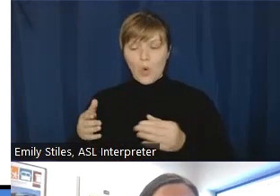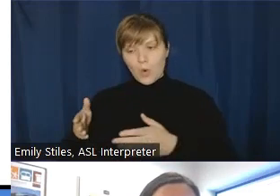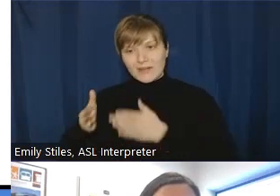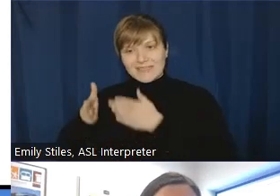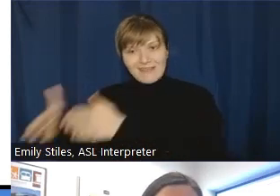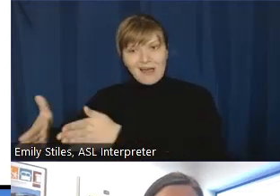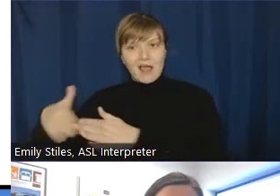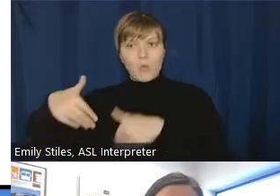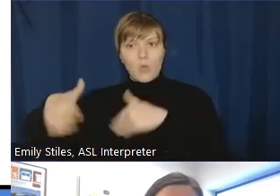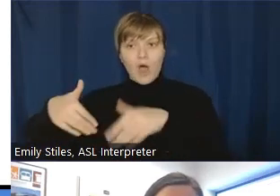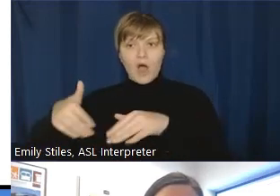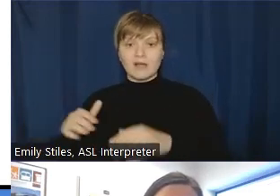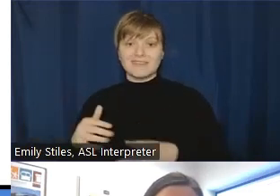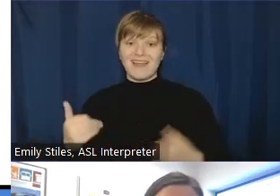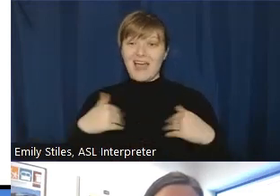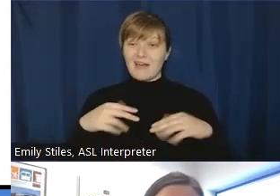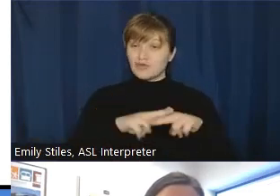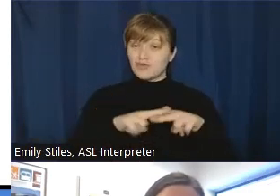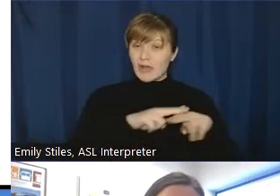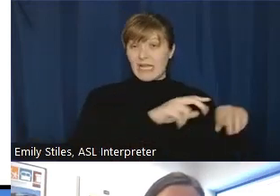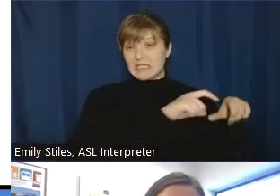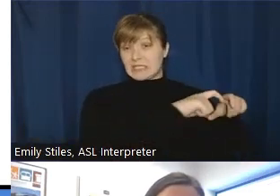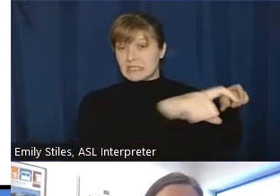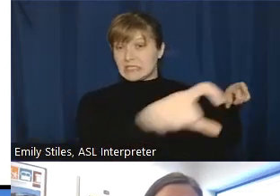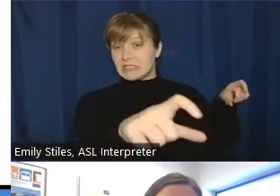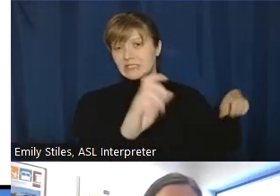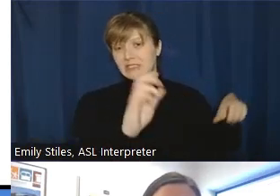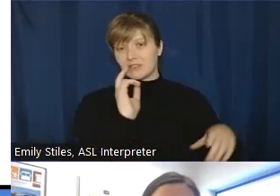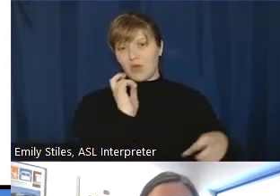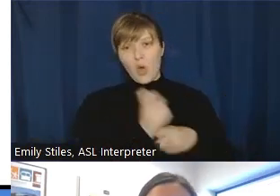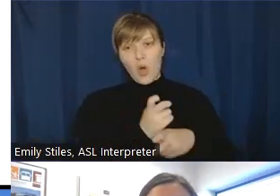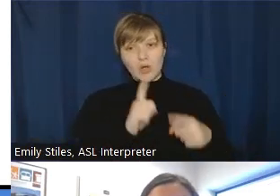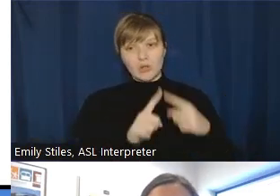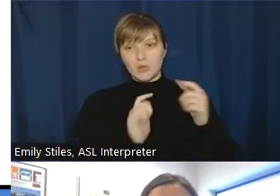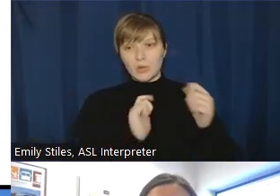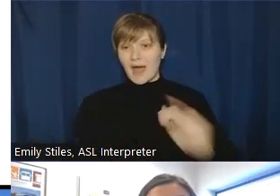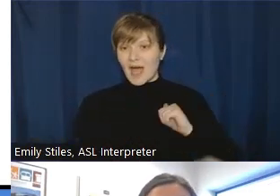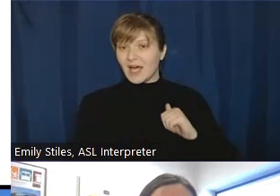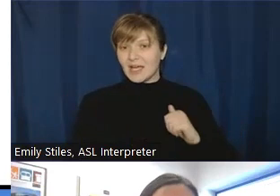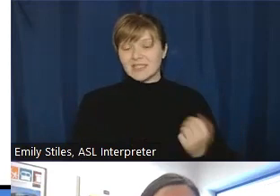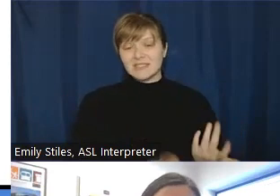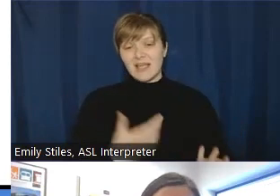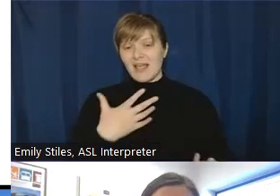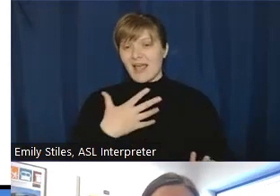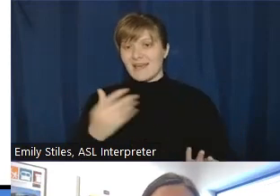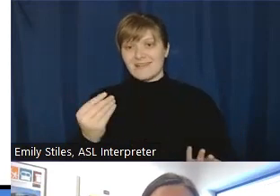railroad tracks to the north that are hard to pass as well as the Interstate 40 to the south.